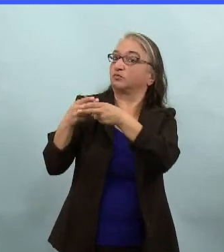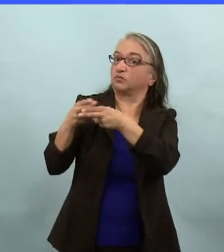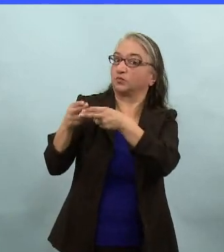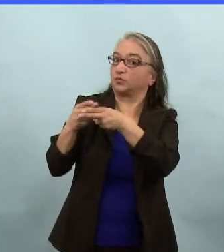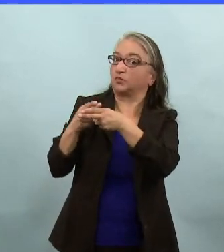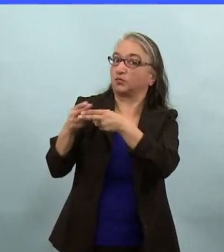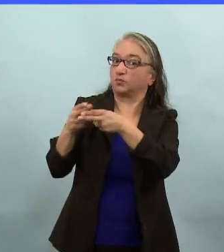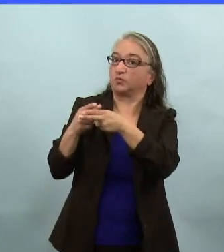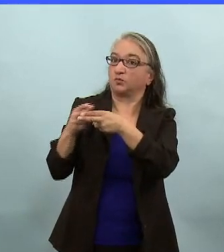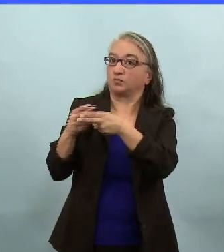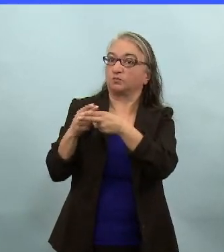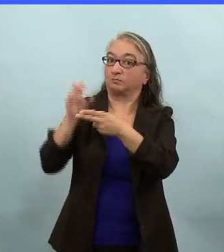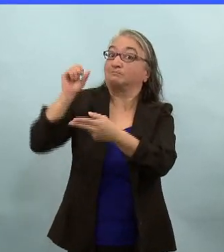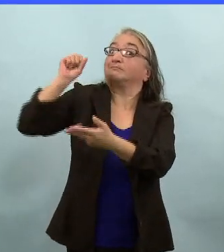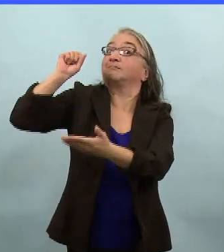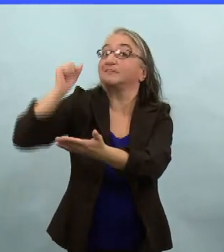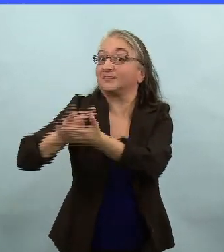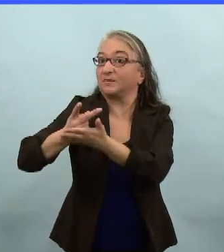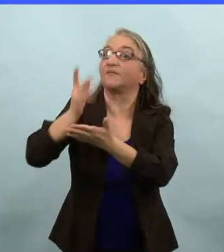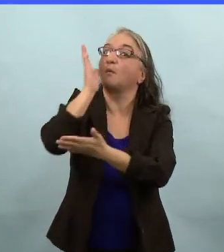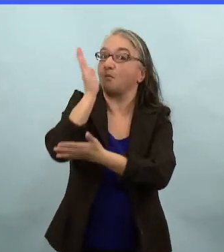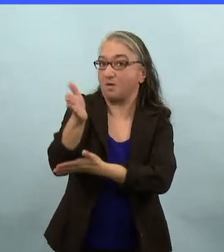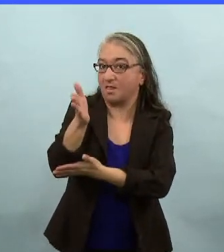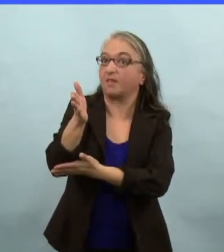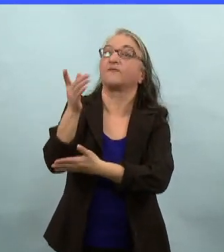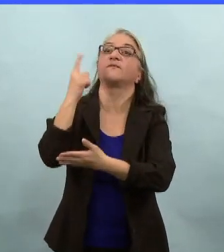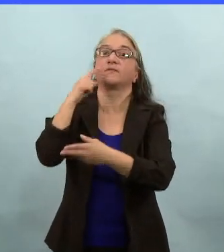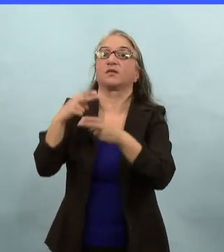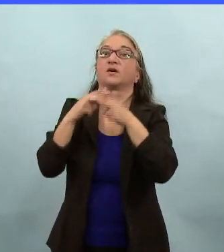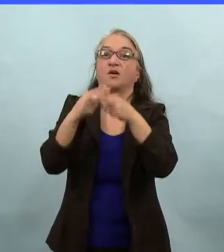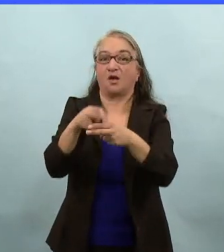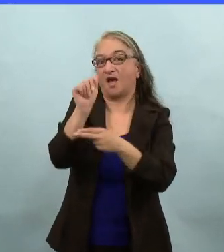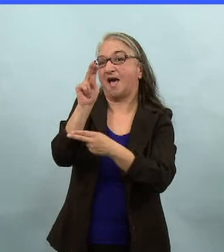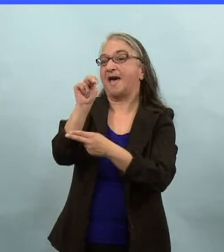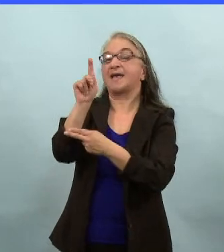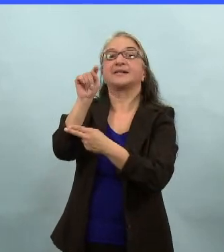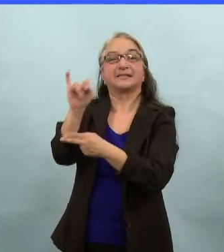available for those who are higher risk as well again we still talk about masking we have testing